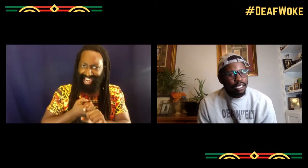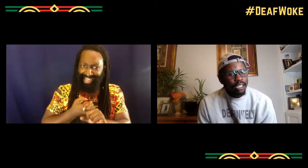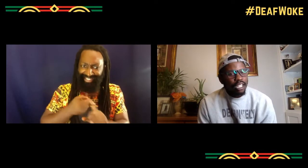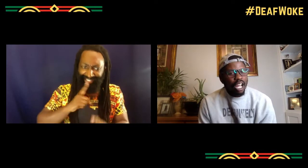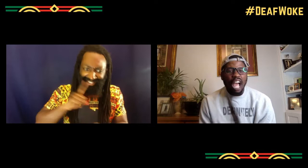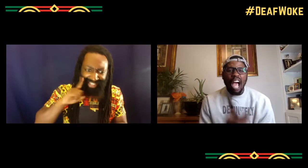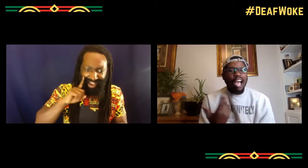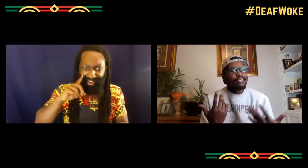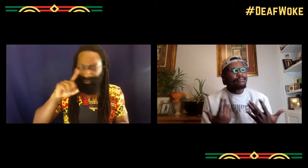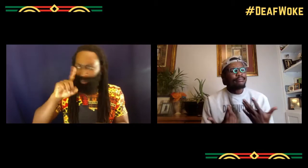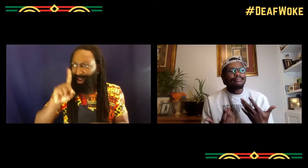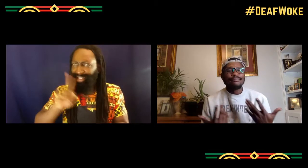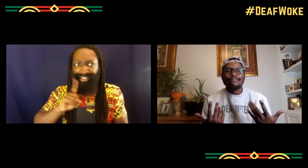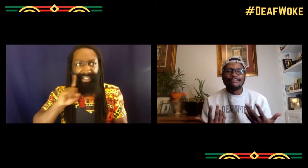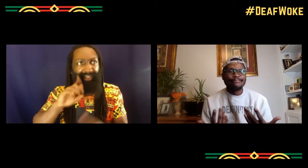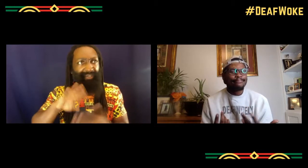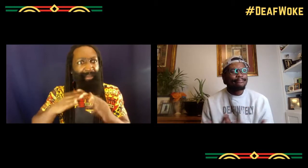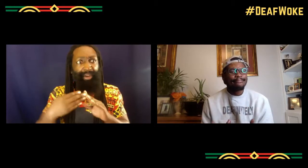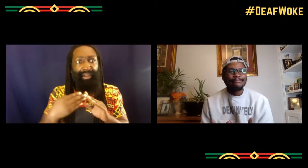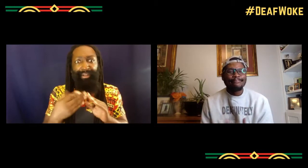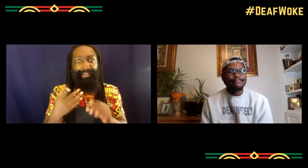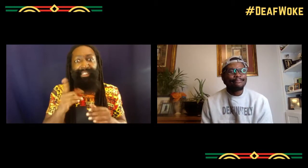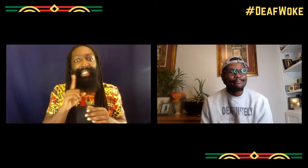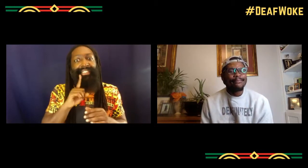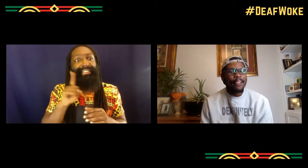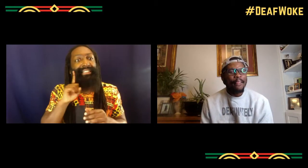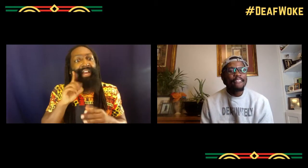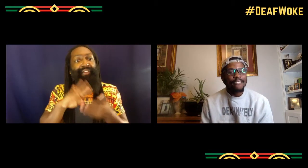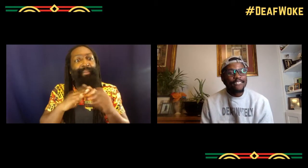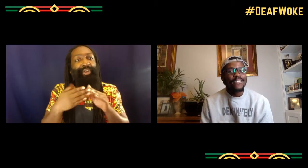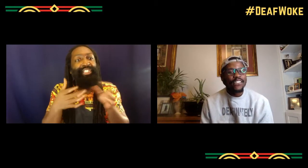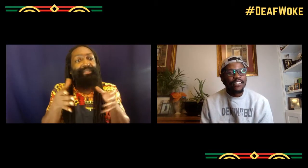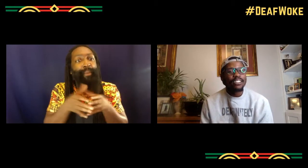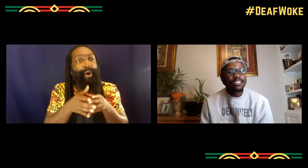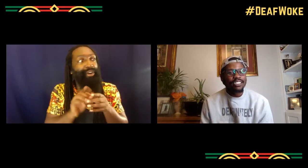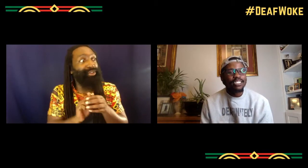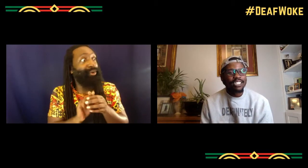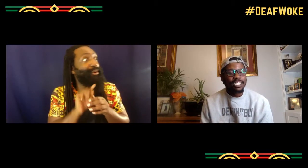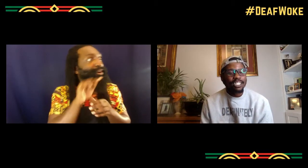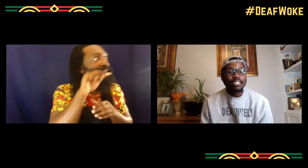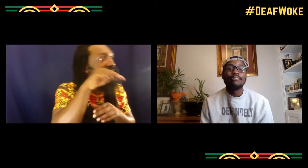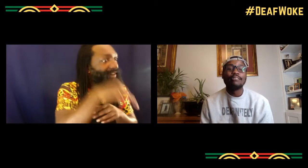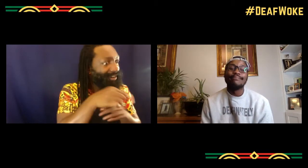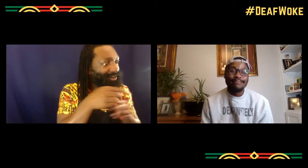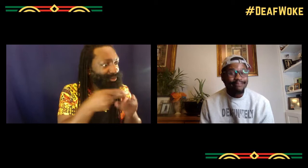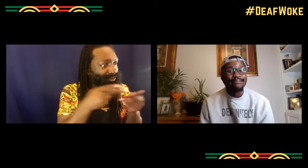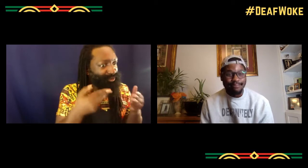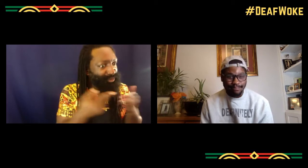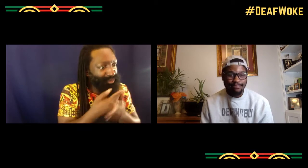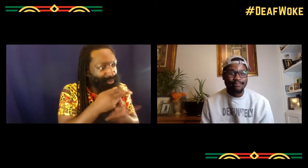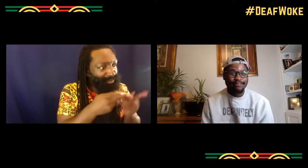Was it hard for you to make friends, getting out there and looking for deaf people and the deaf community. Because the deaf community is so small.